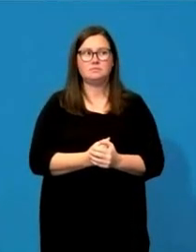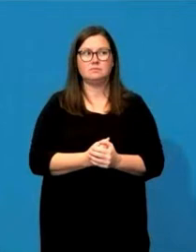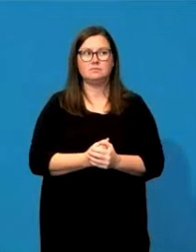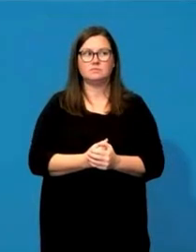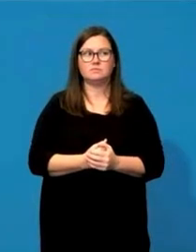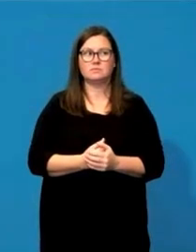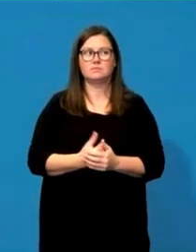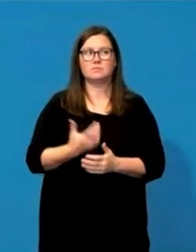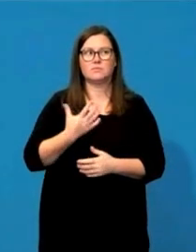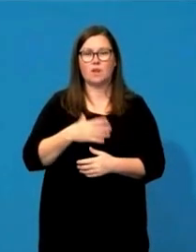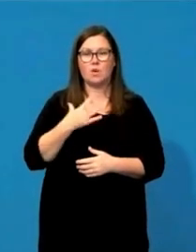would like to stay in the room as well?